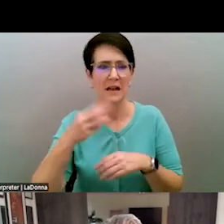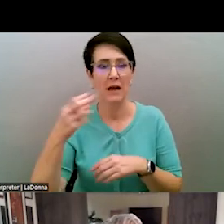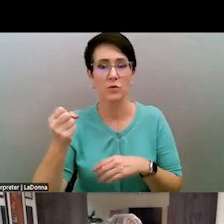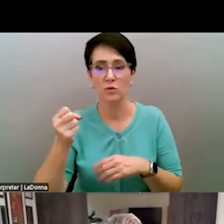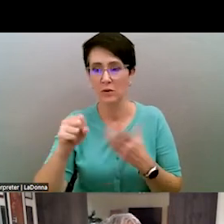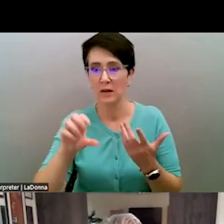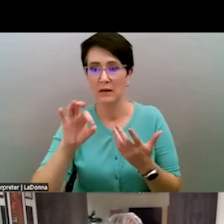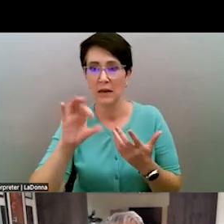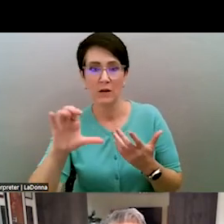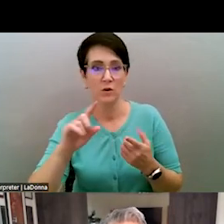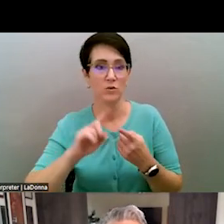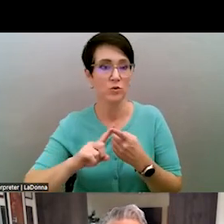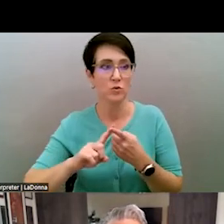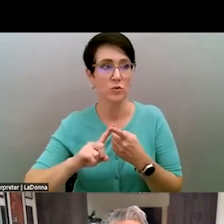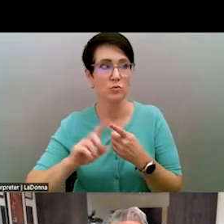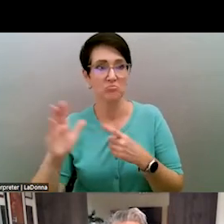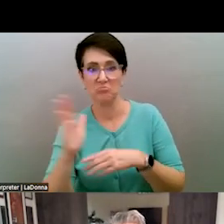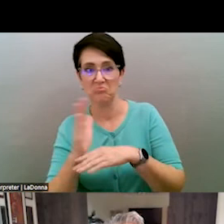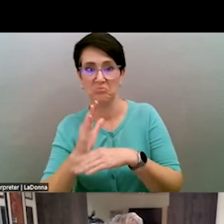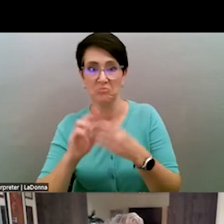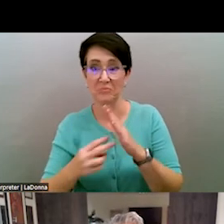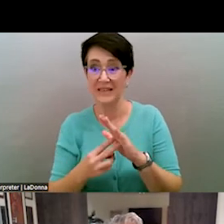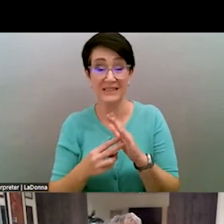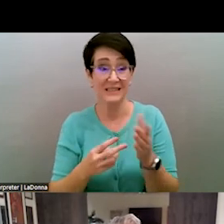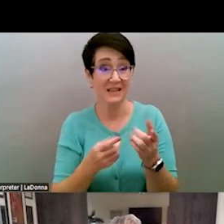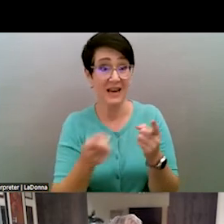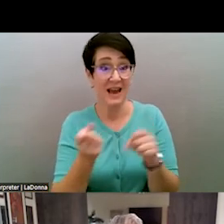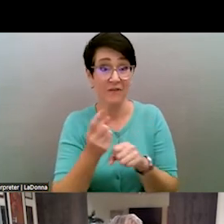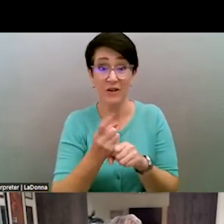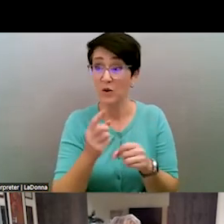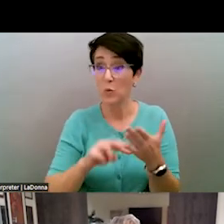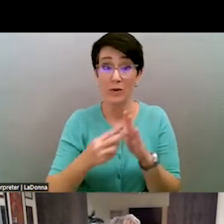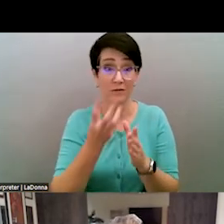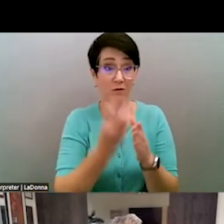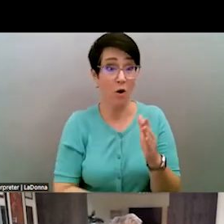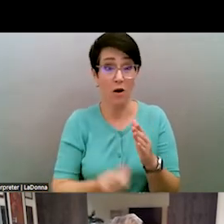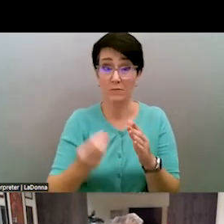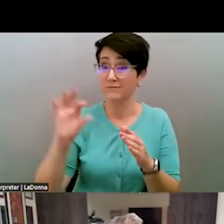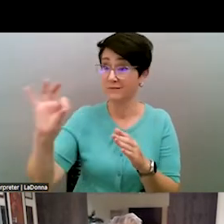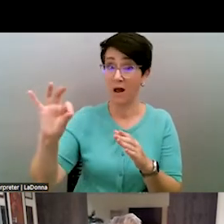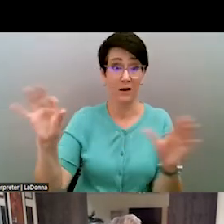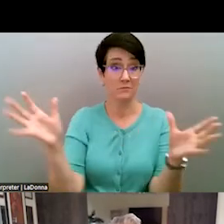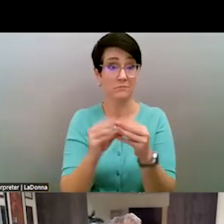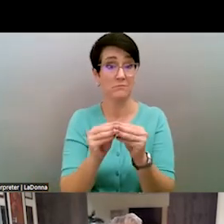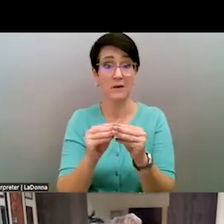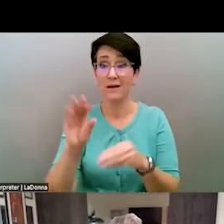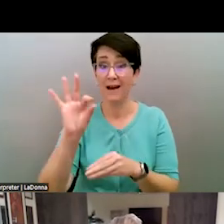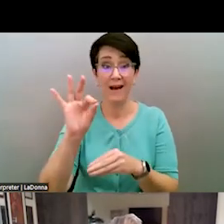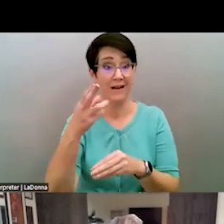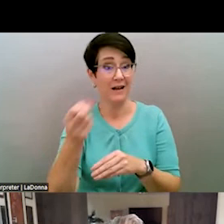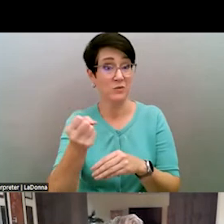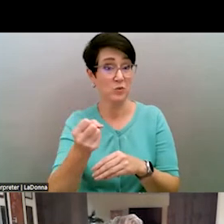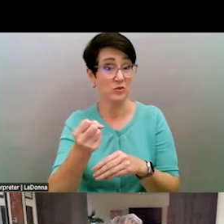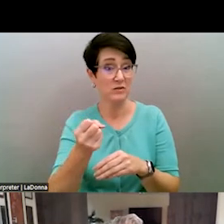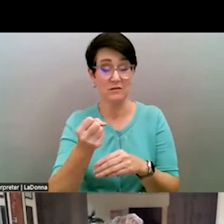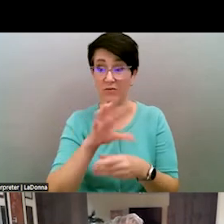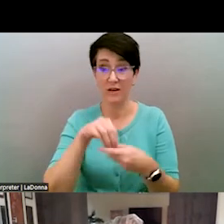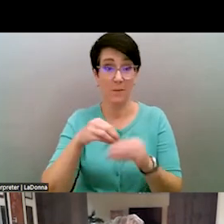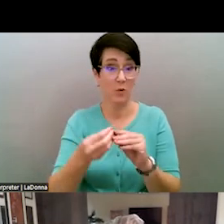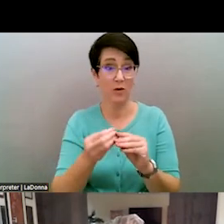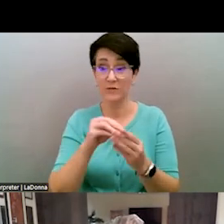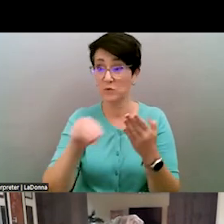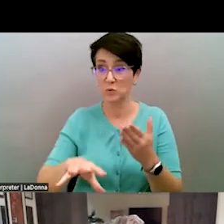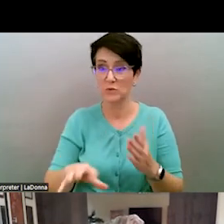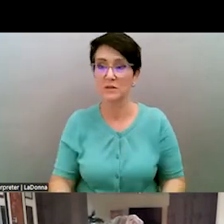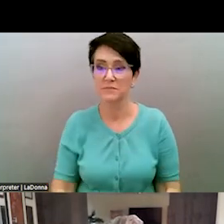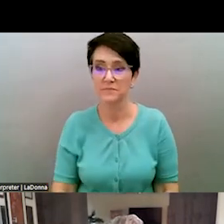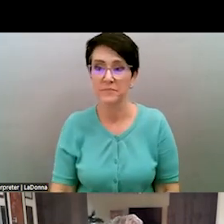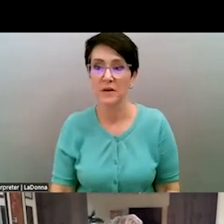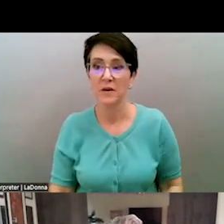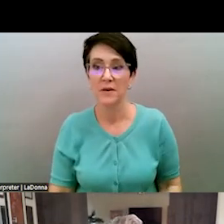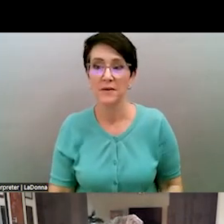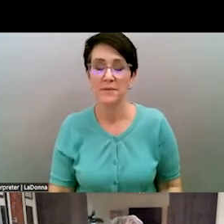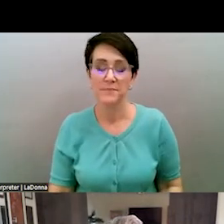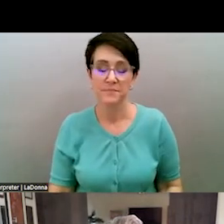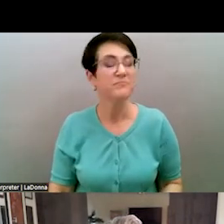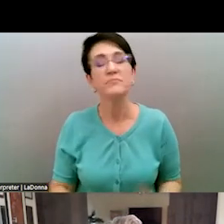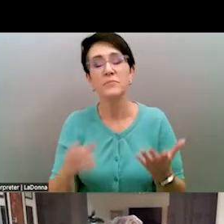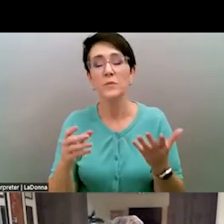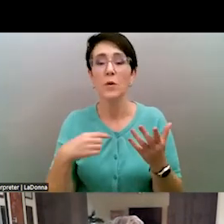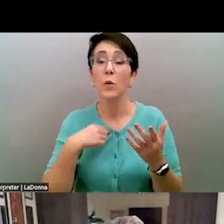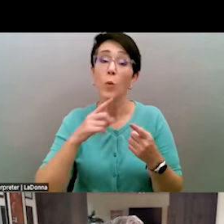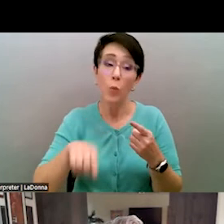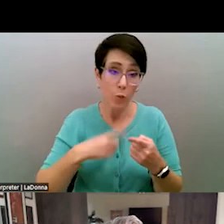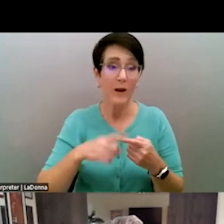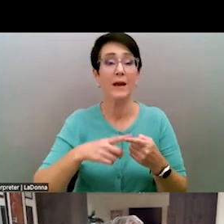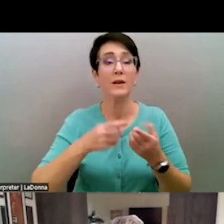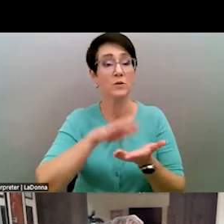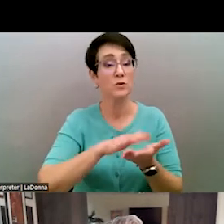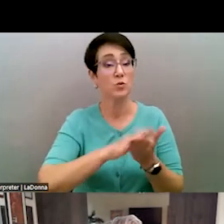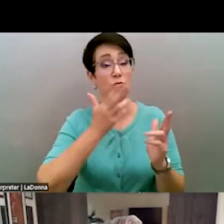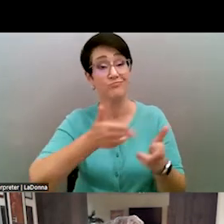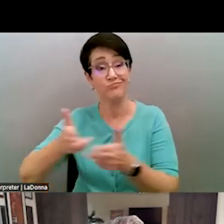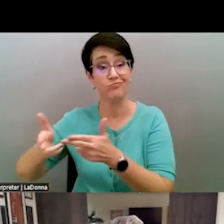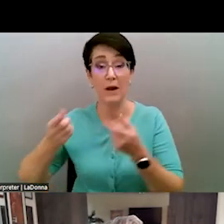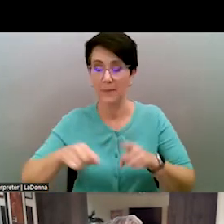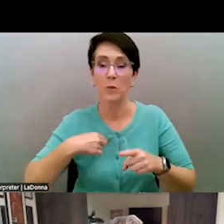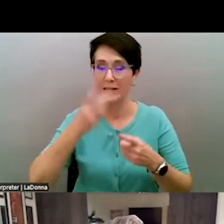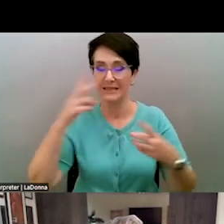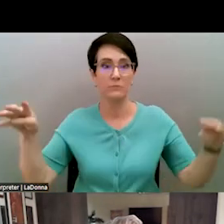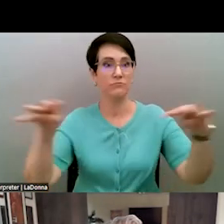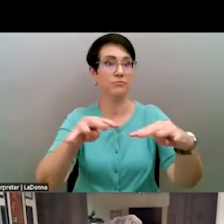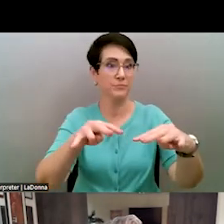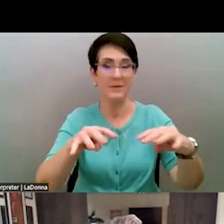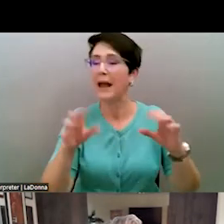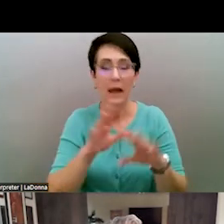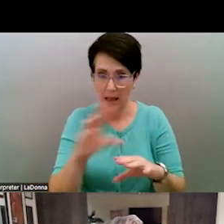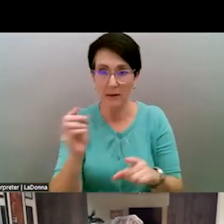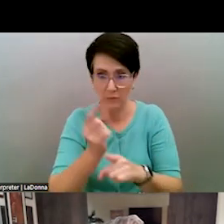WE ARE LOSING LIKE, 9 WHOLE HIGH SCHOOLS OF YOUNG PEOPLE TO SUICIDE. WHEN YOU COMPARE